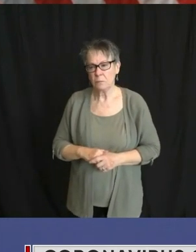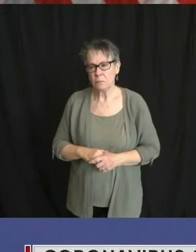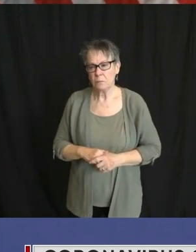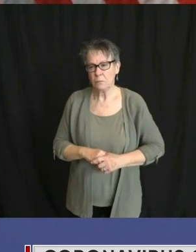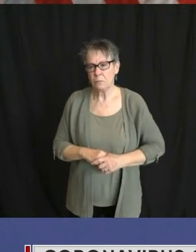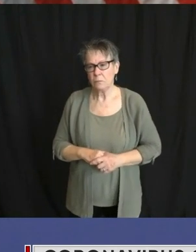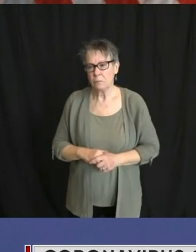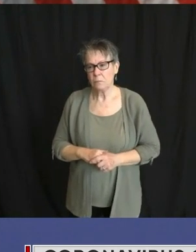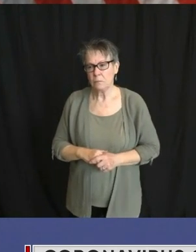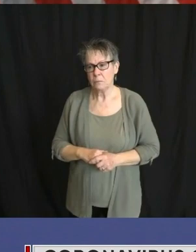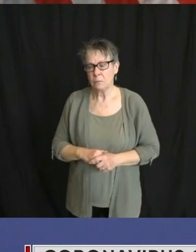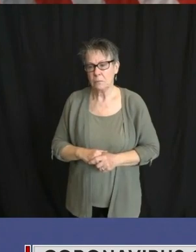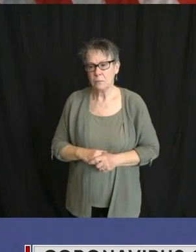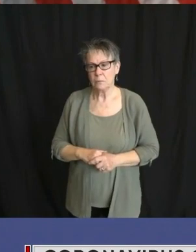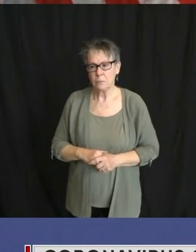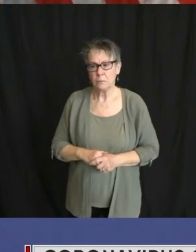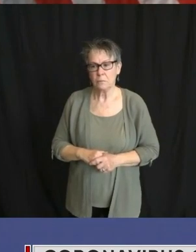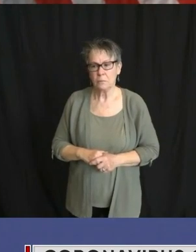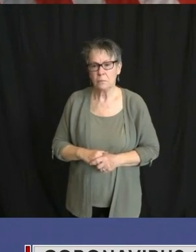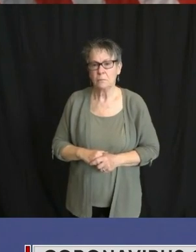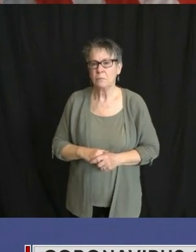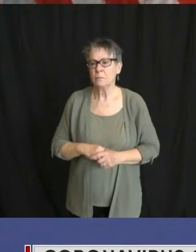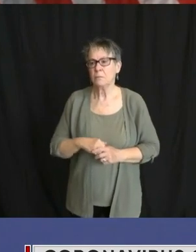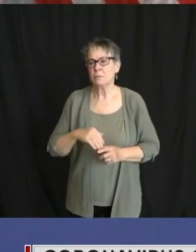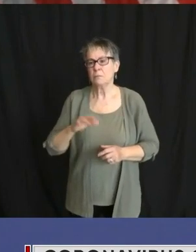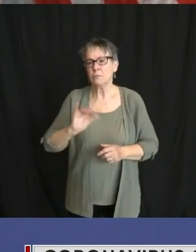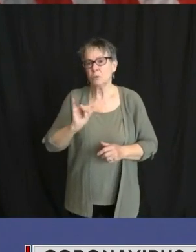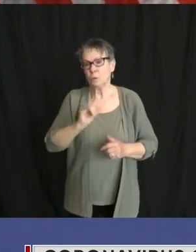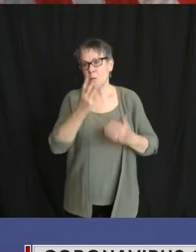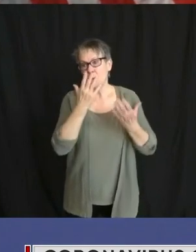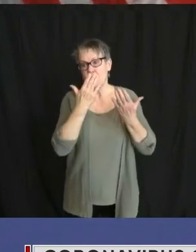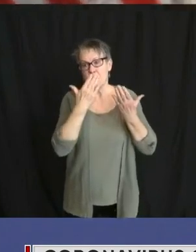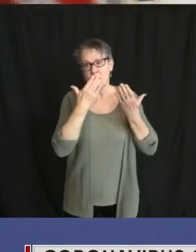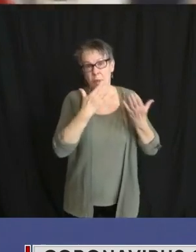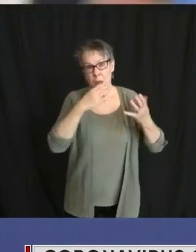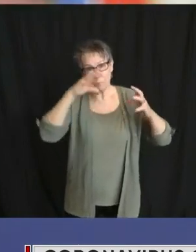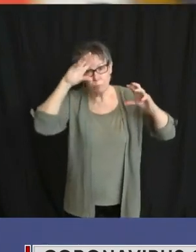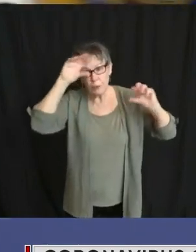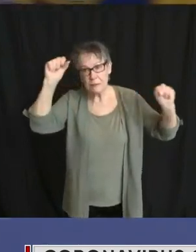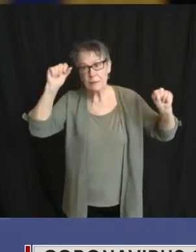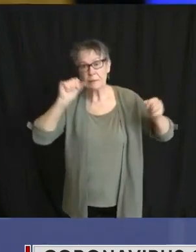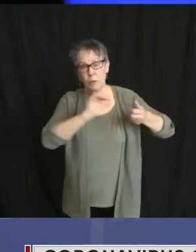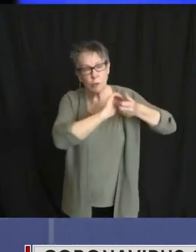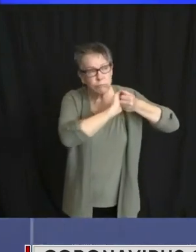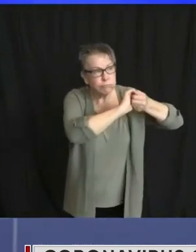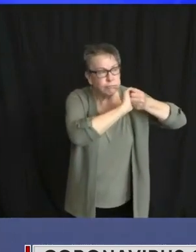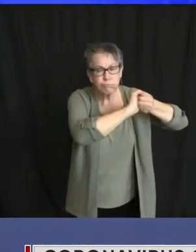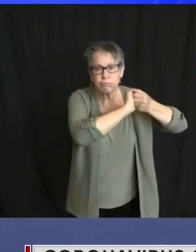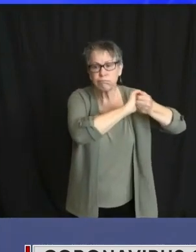A VIRTUAL PASS THROUGH THE FEDERAL STOCKPILE ON THE WAY UP TO MASSACHUSETTS. WE HAVE MADE THAT OFFER AND I WANT TO ALSO THANK THE TRUMP